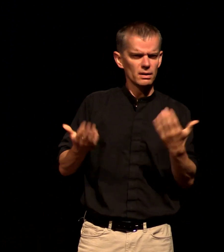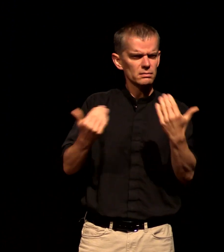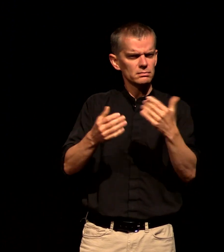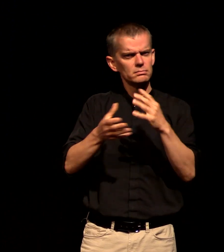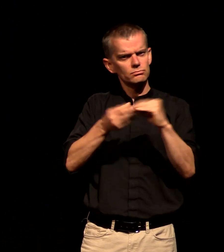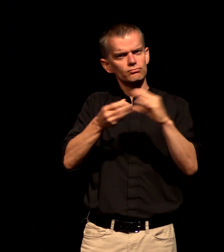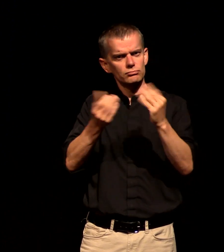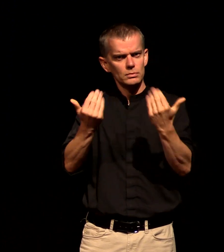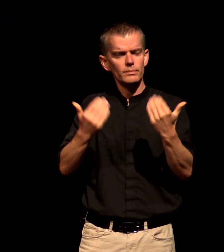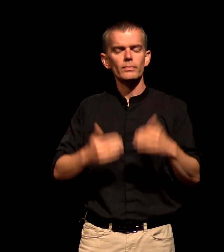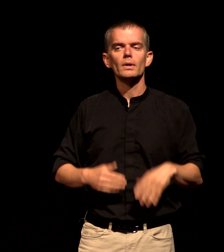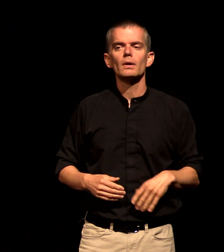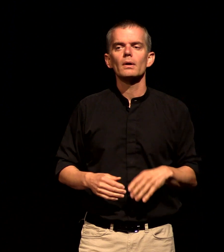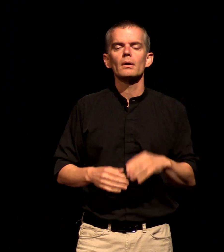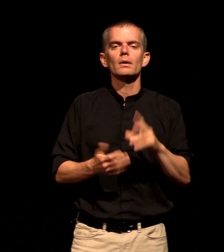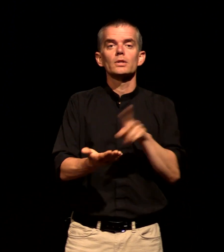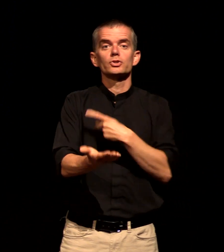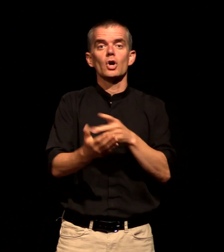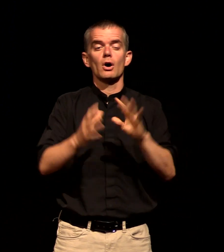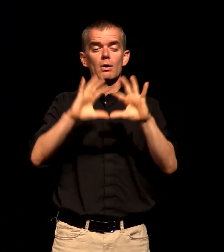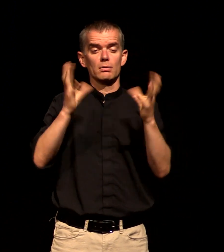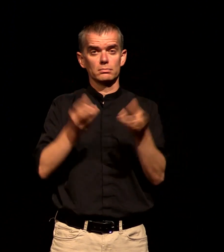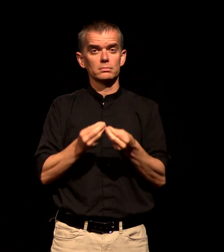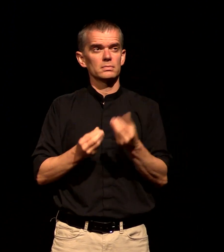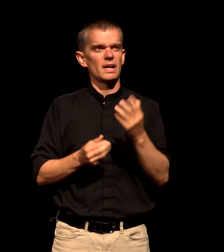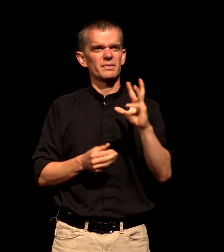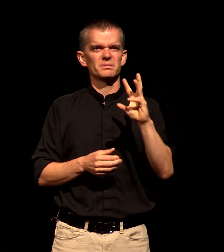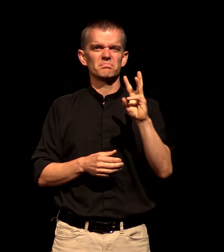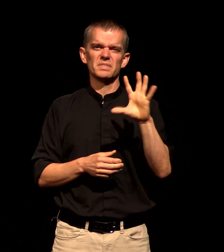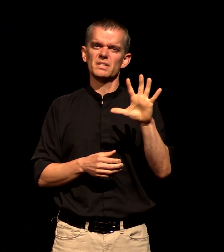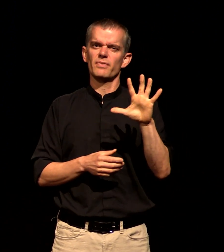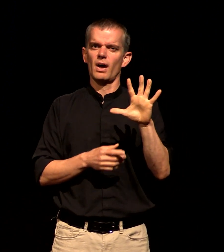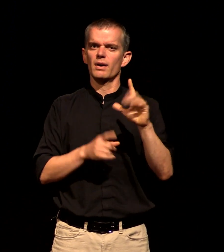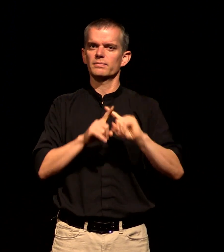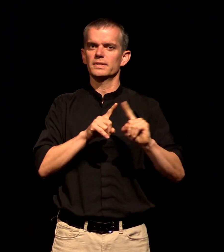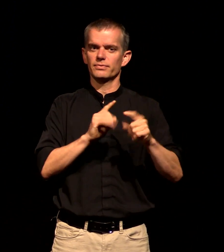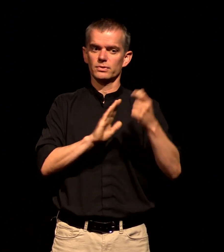in the book of Psalms, more than any other type of Psalm in the